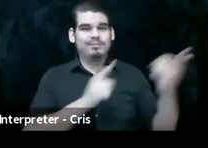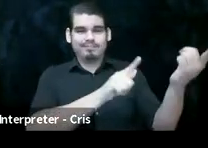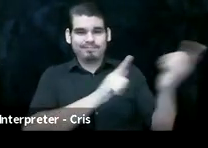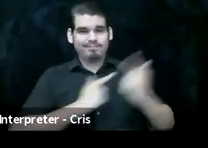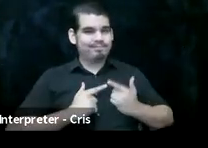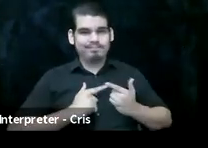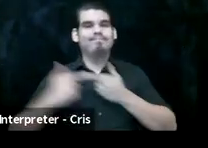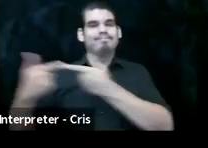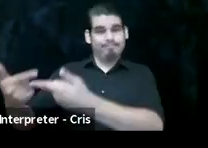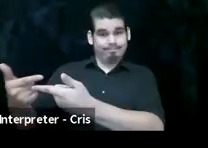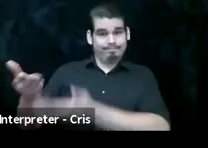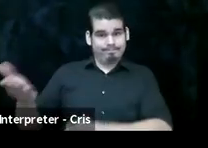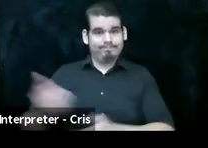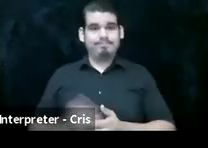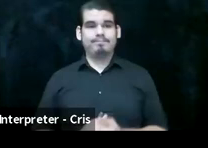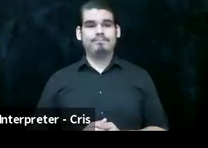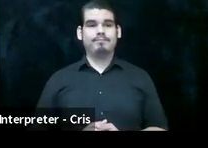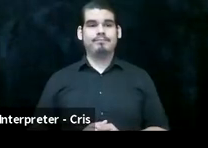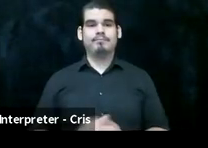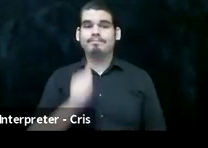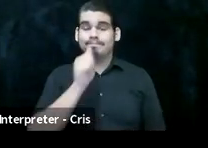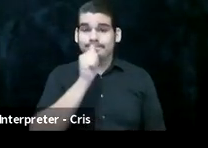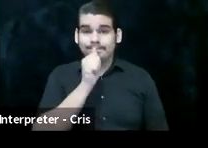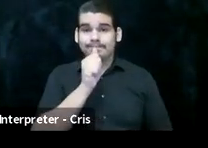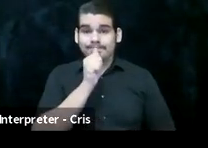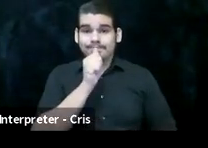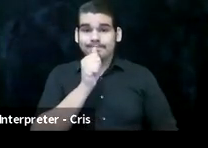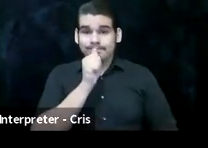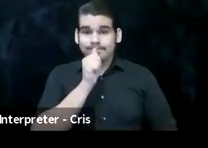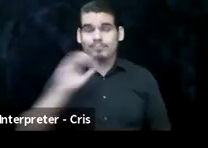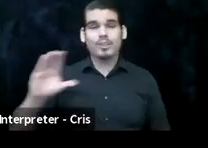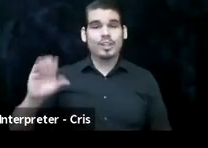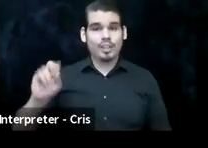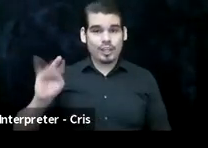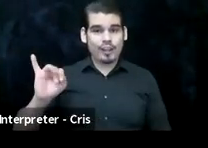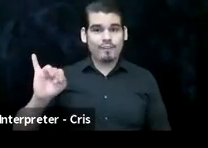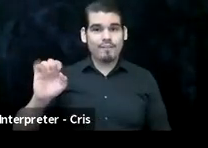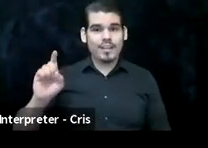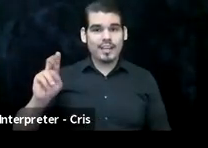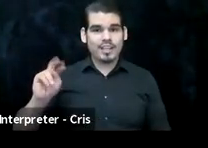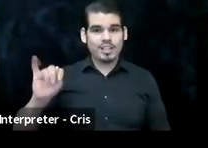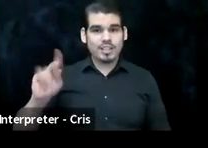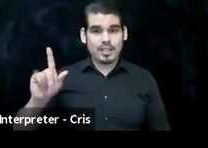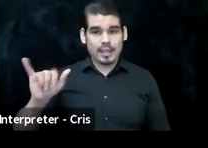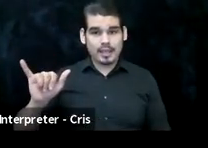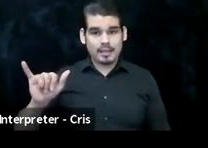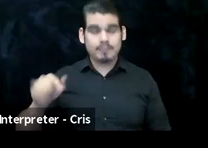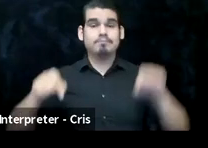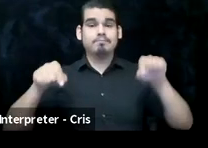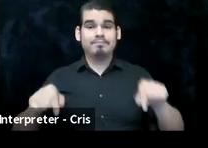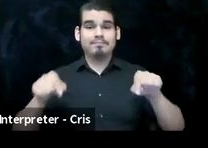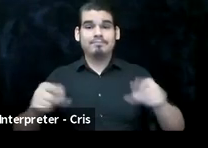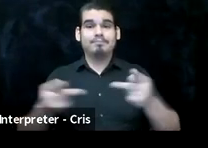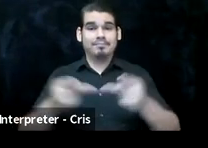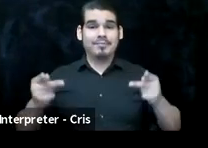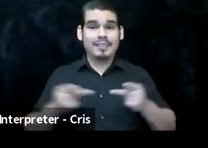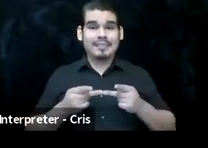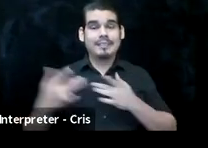RAD Region II: Whether you know someone very personally or not, we are in a professional space in general assembly general General Assembly, as stated previously does happen once a year.